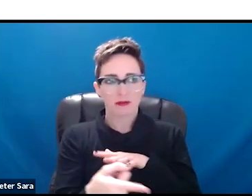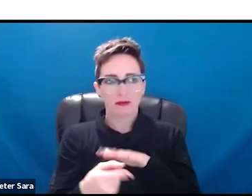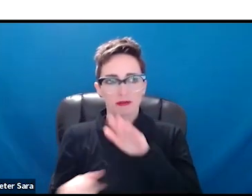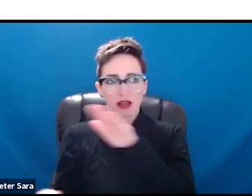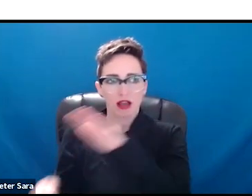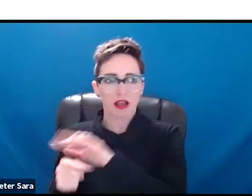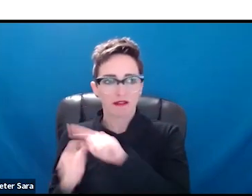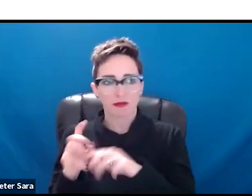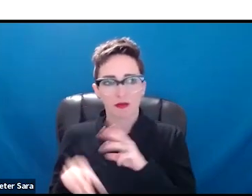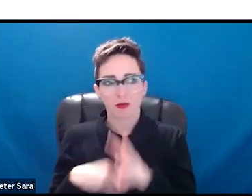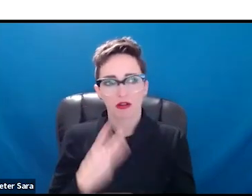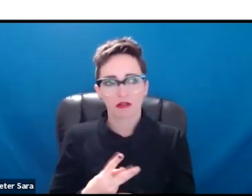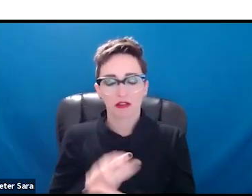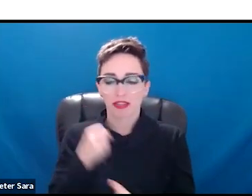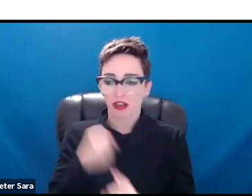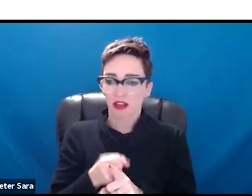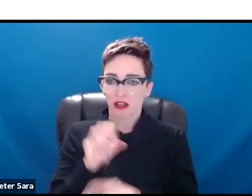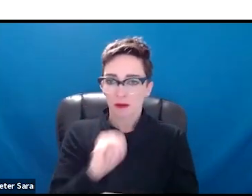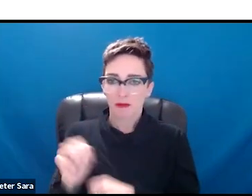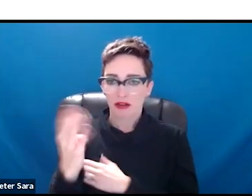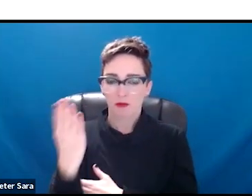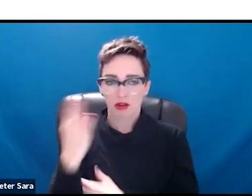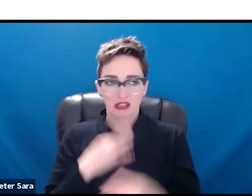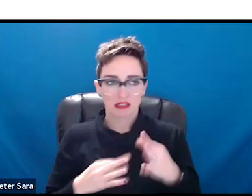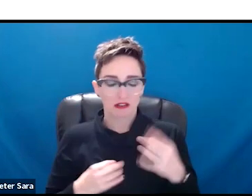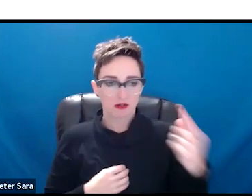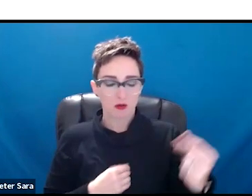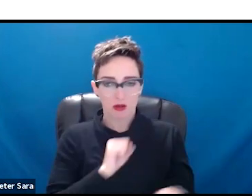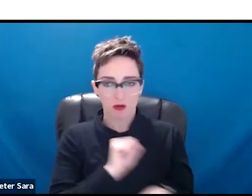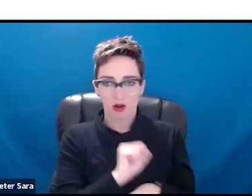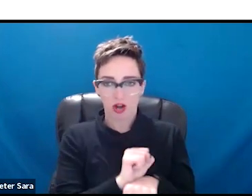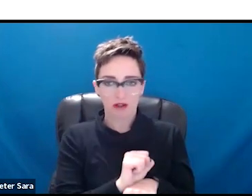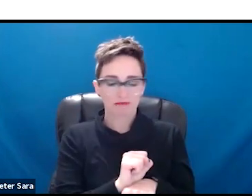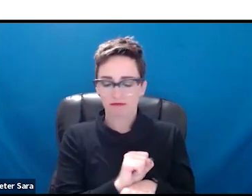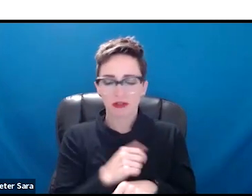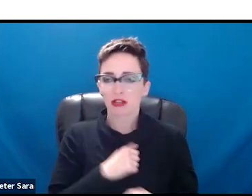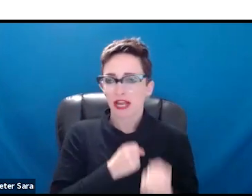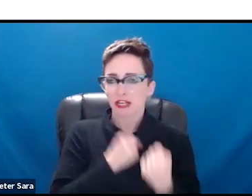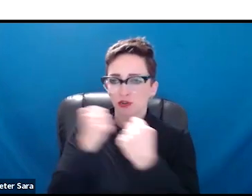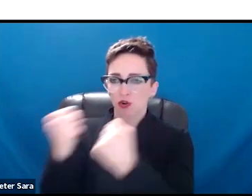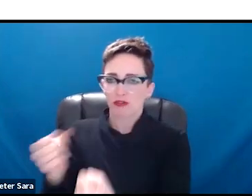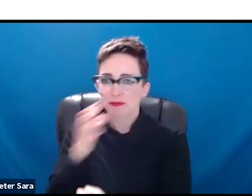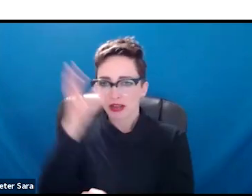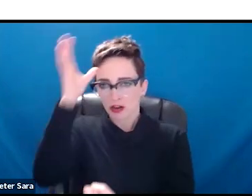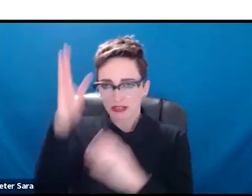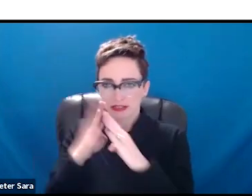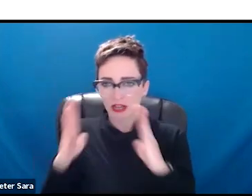Monday morning rather than go to work, I drove to my parents dangerously,